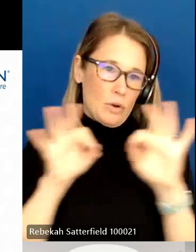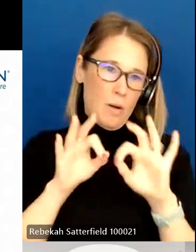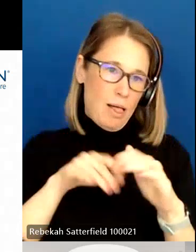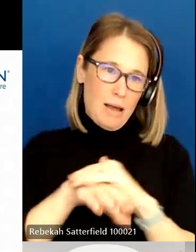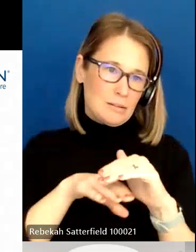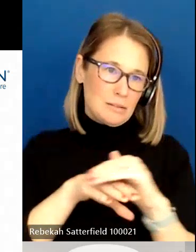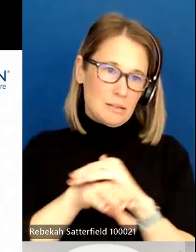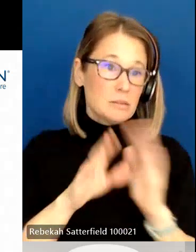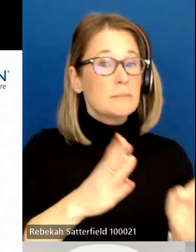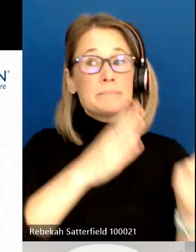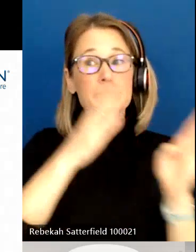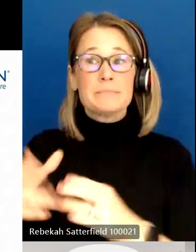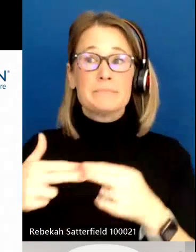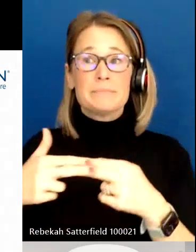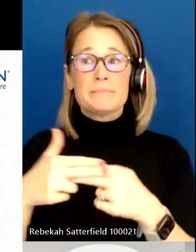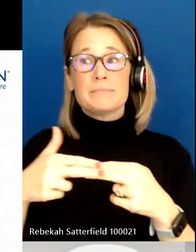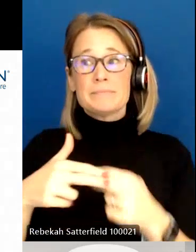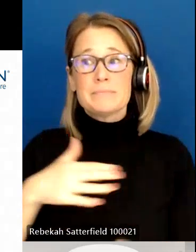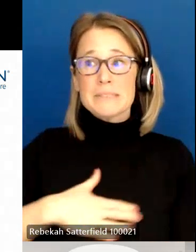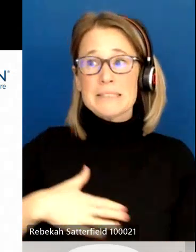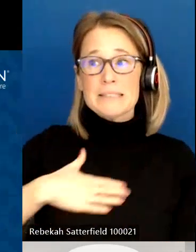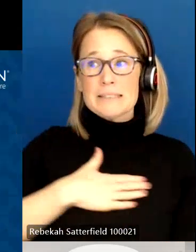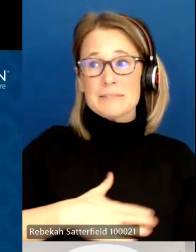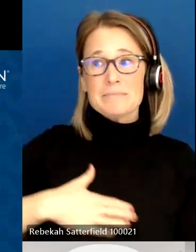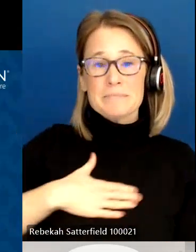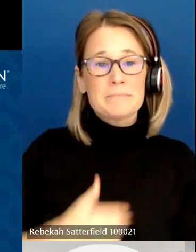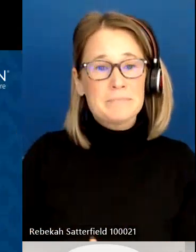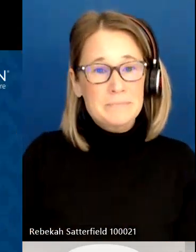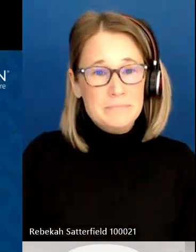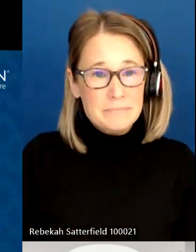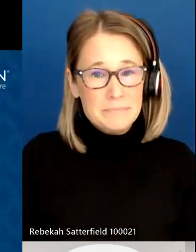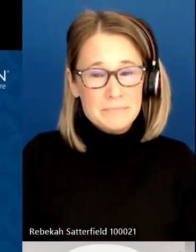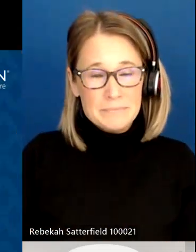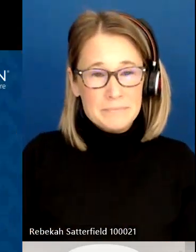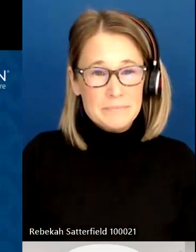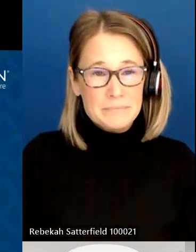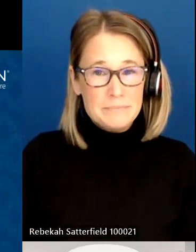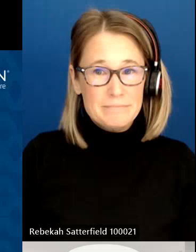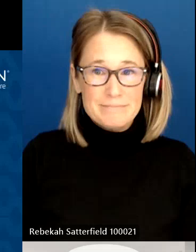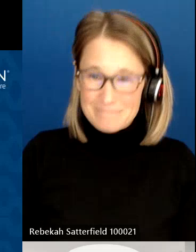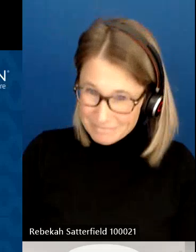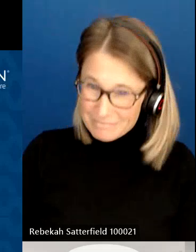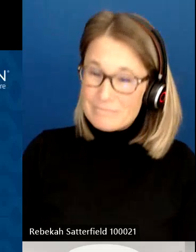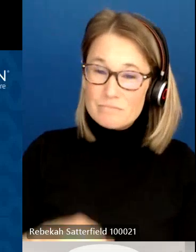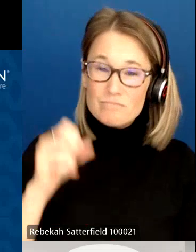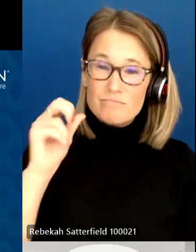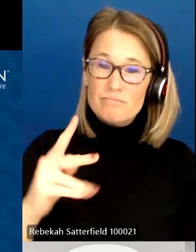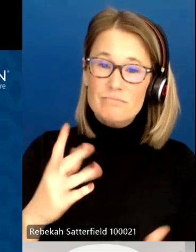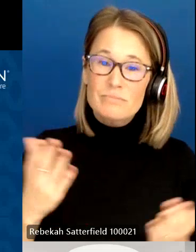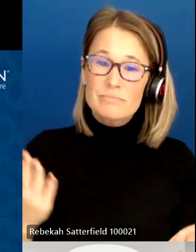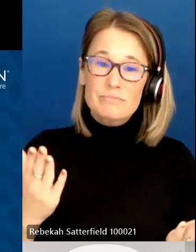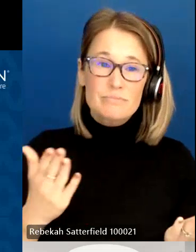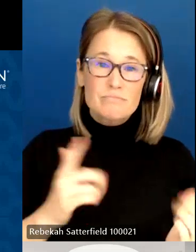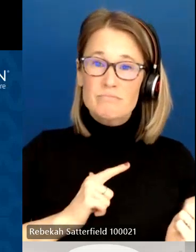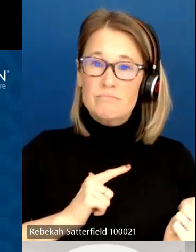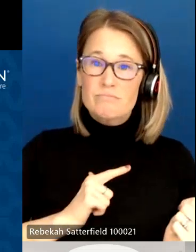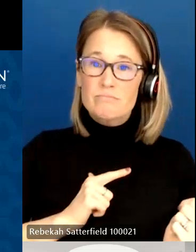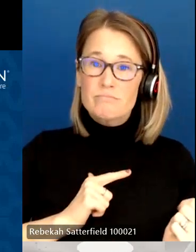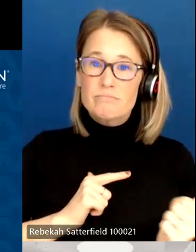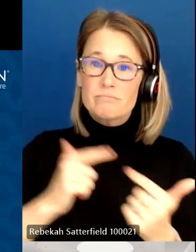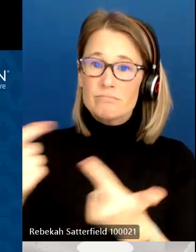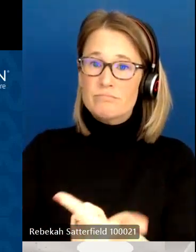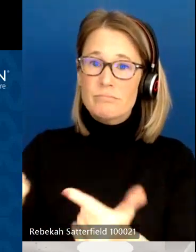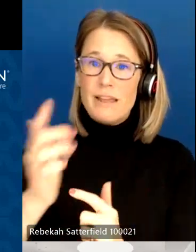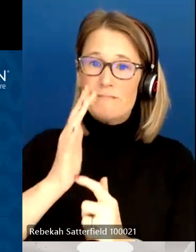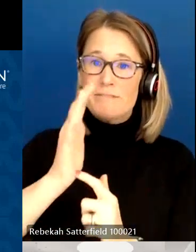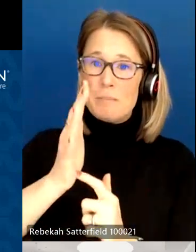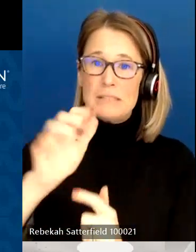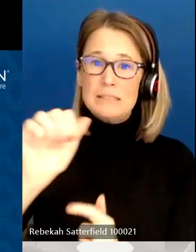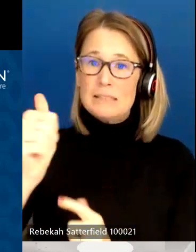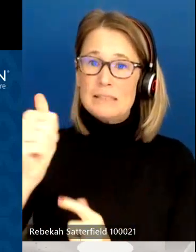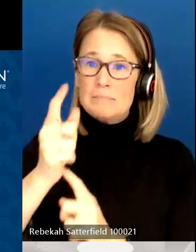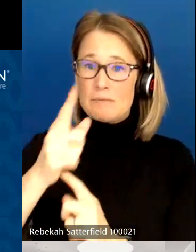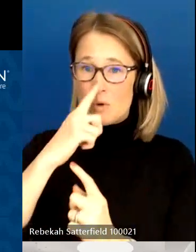please okay so here I think we have um about five or 10 minutes for questions I'll turn it back over